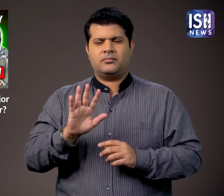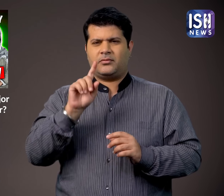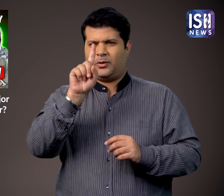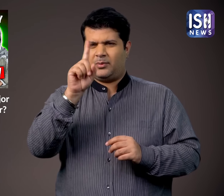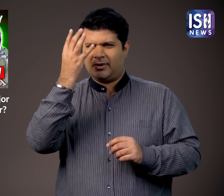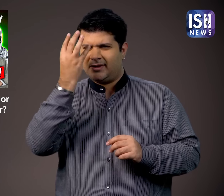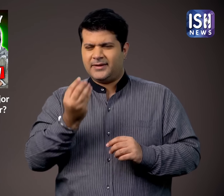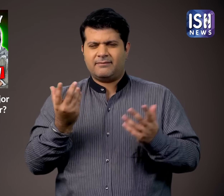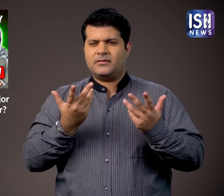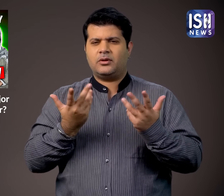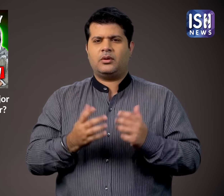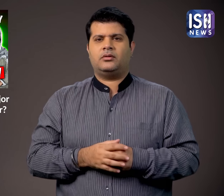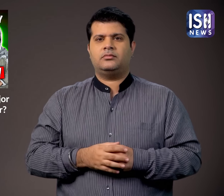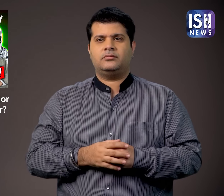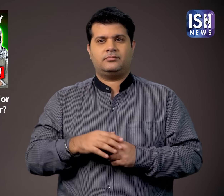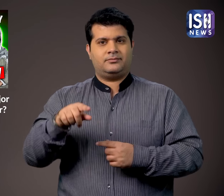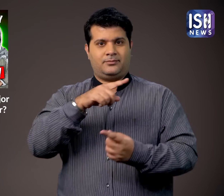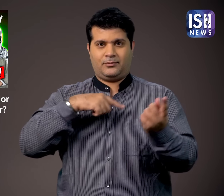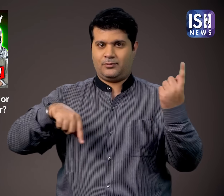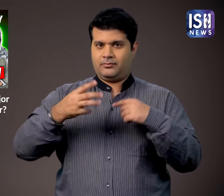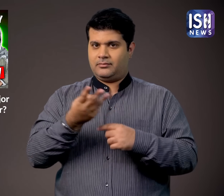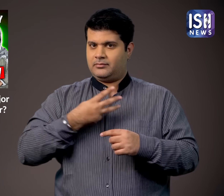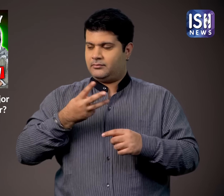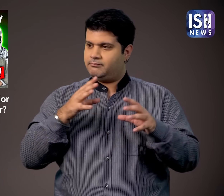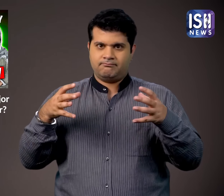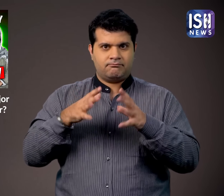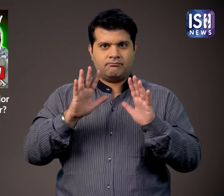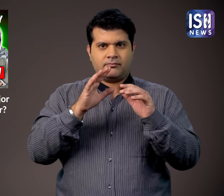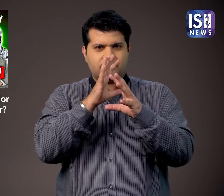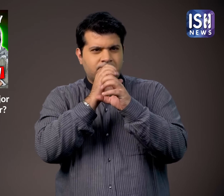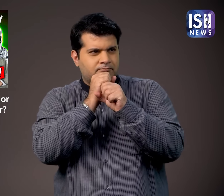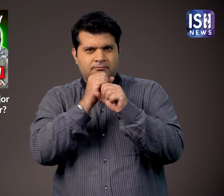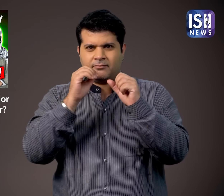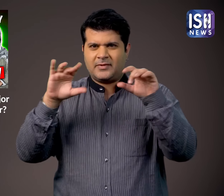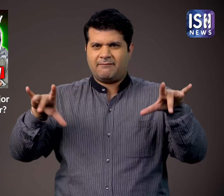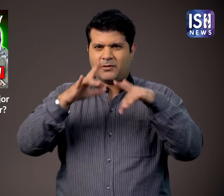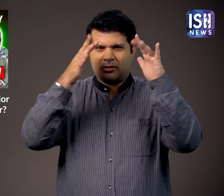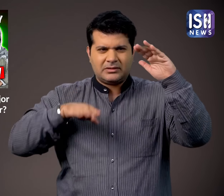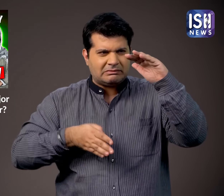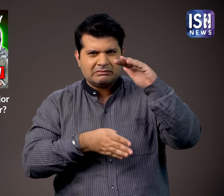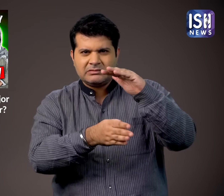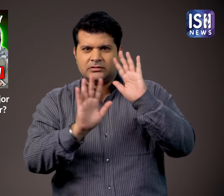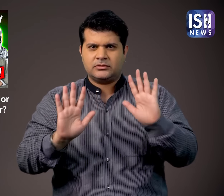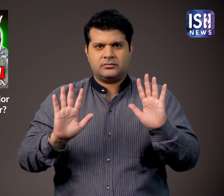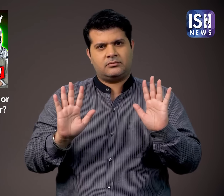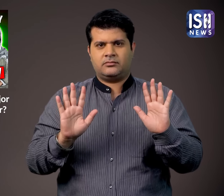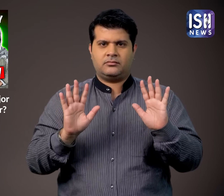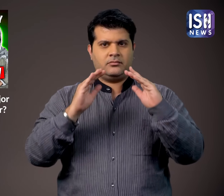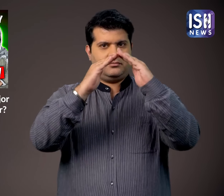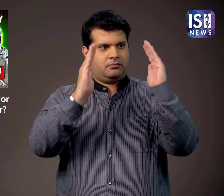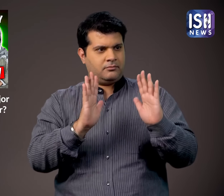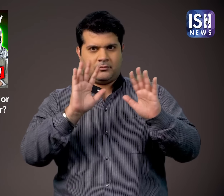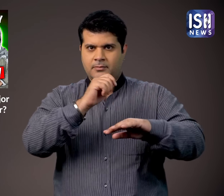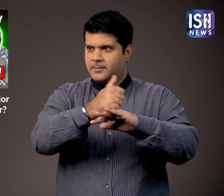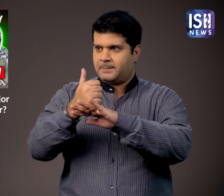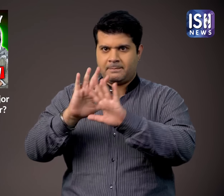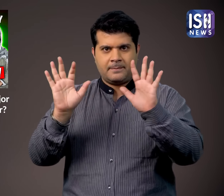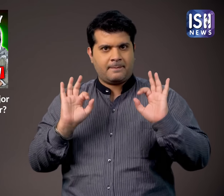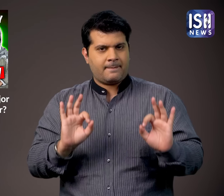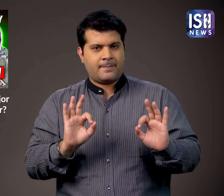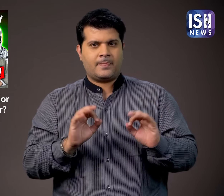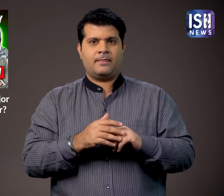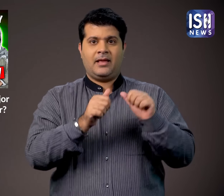One evening, all three were staying in a secret forest house.